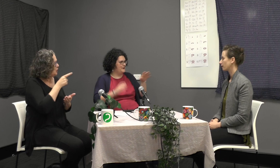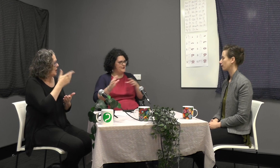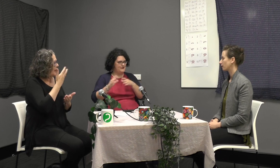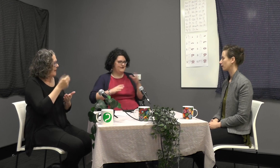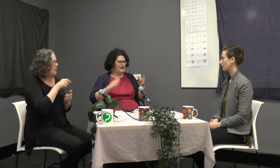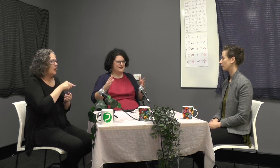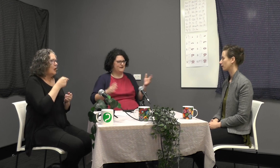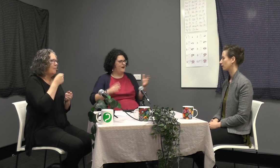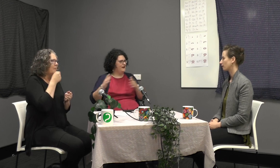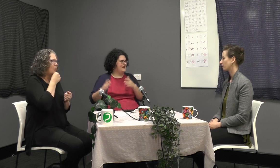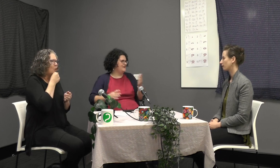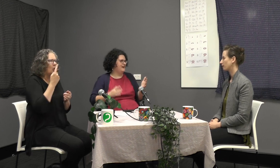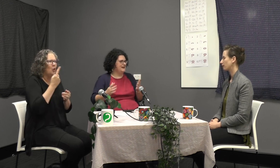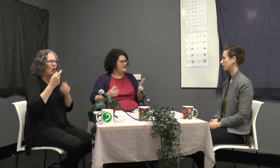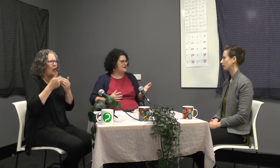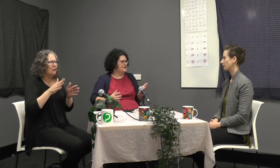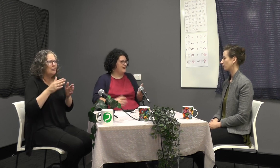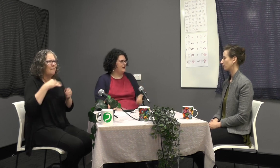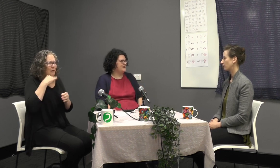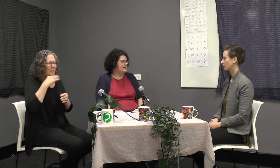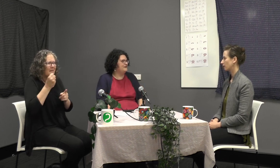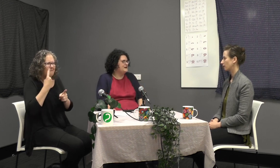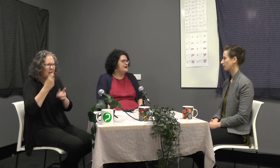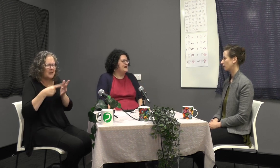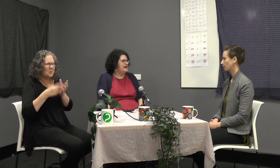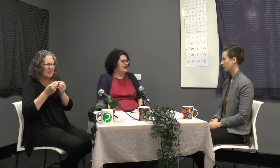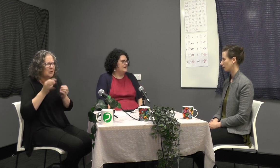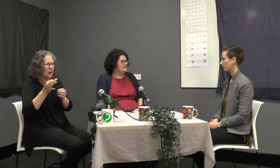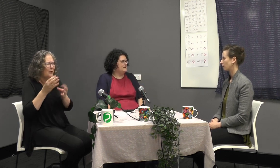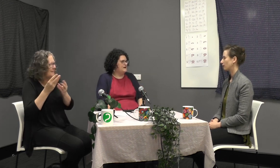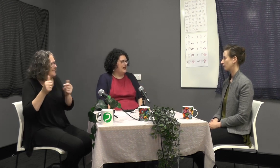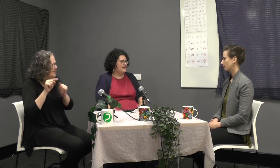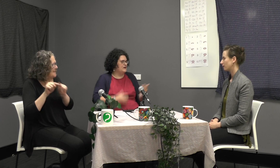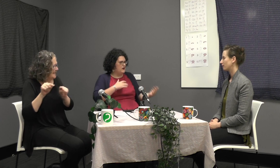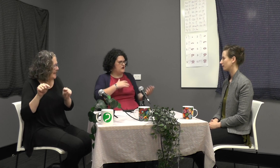who’s lost a frog and has to find it with a dog and stuff.